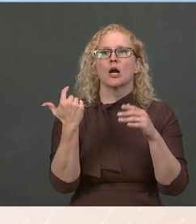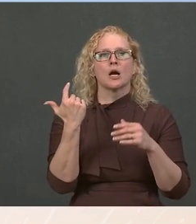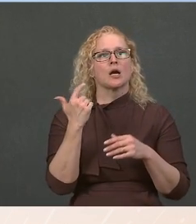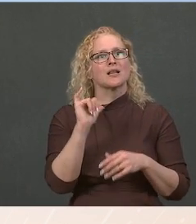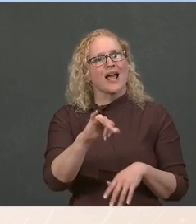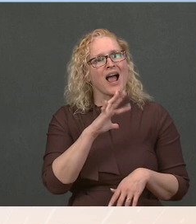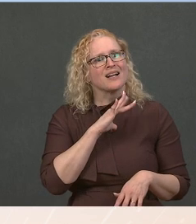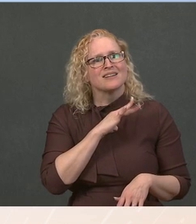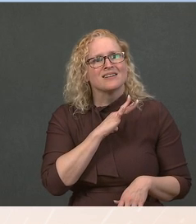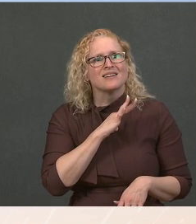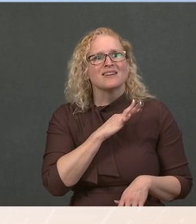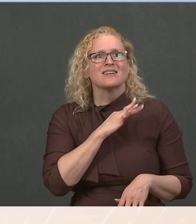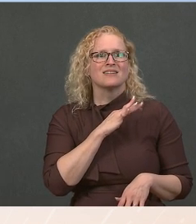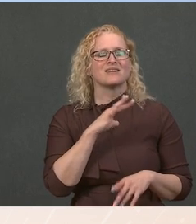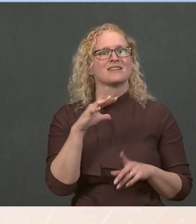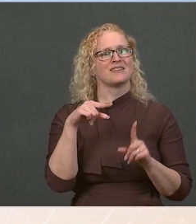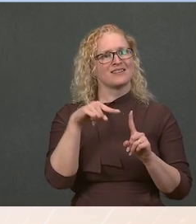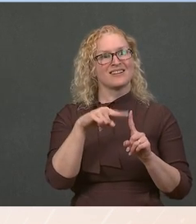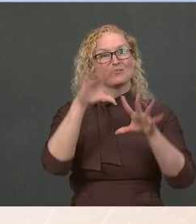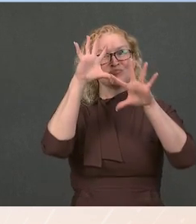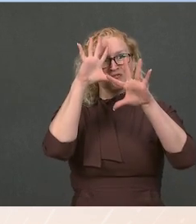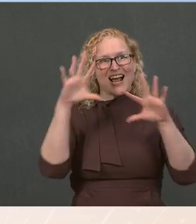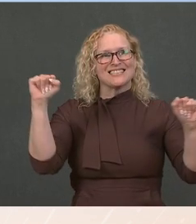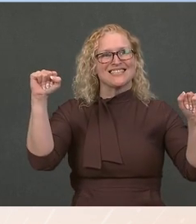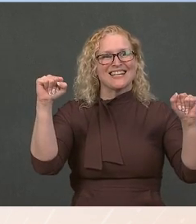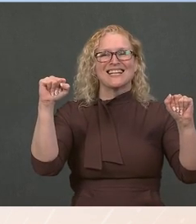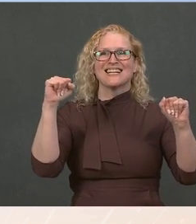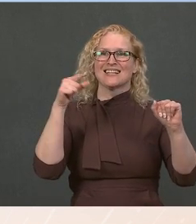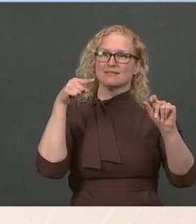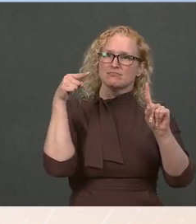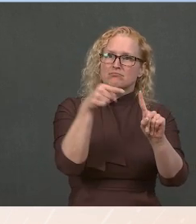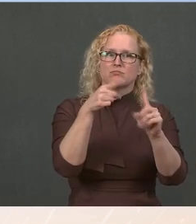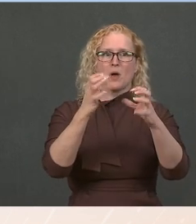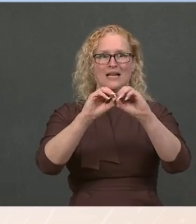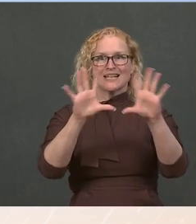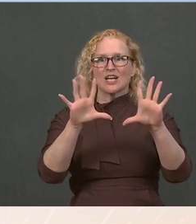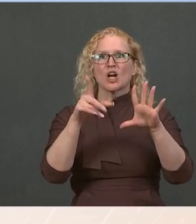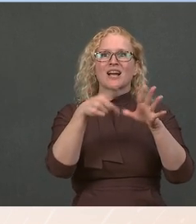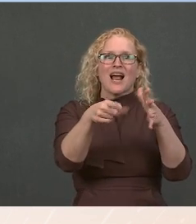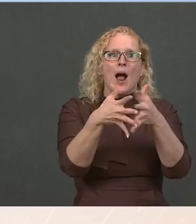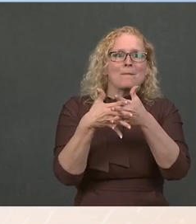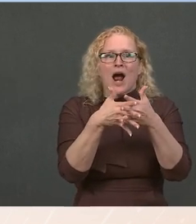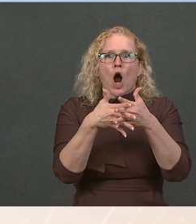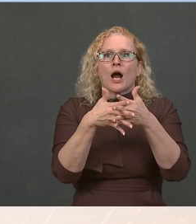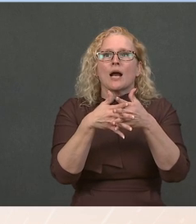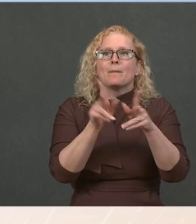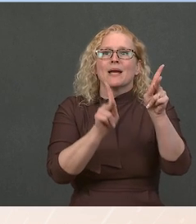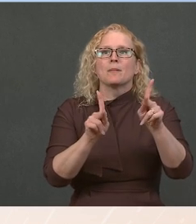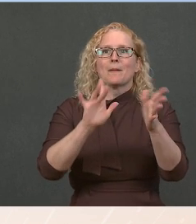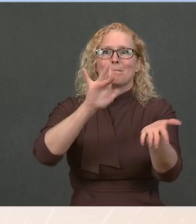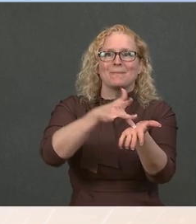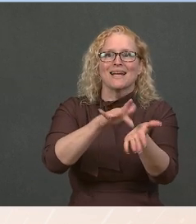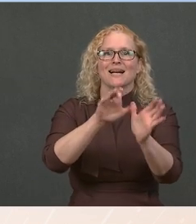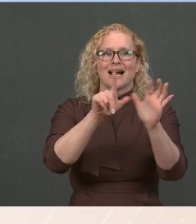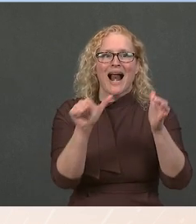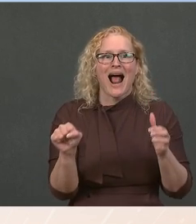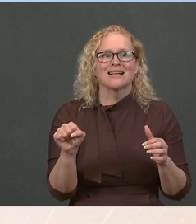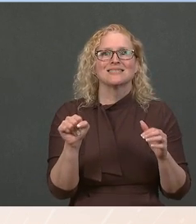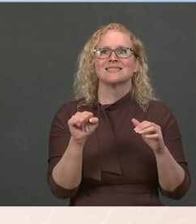This is about helping the middle class -- helping them "get a fair shot," as the President says -- make sure they're not left behind.